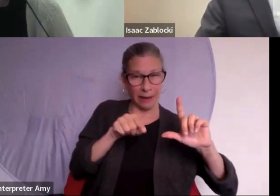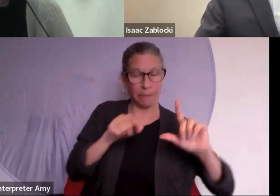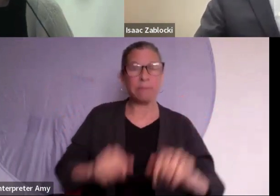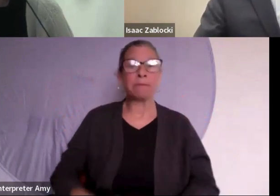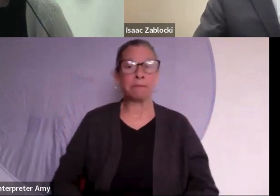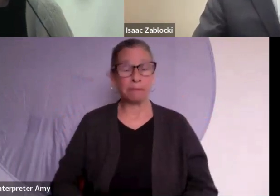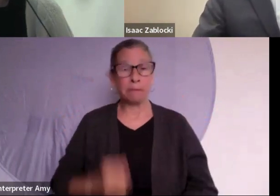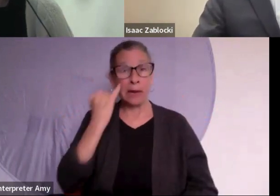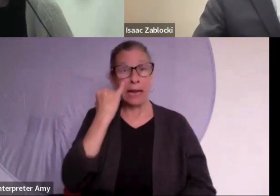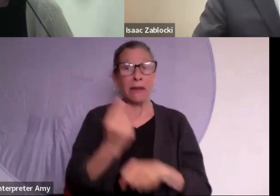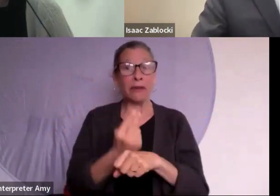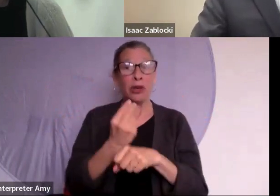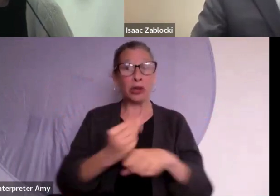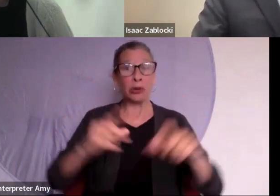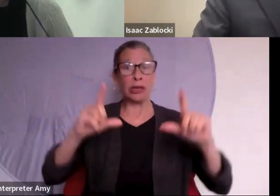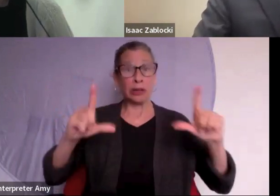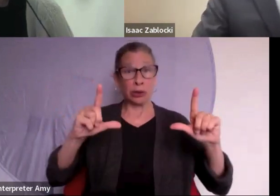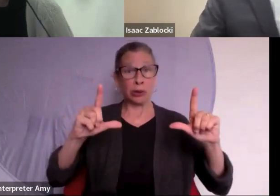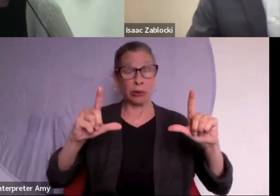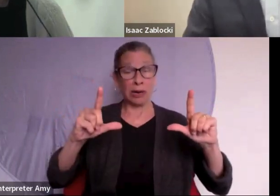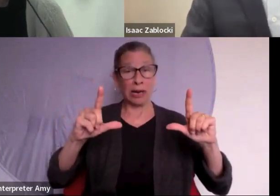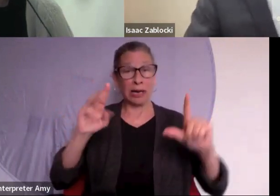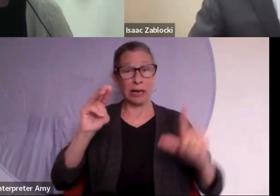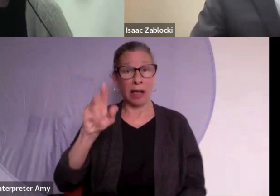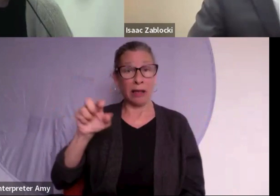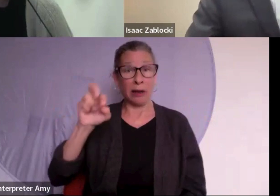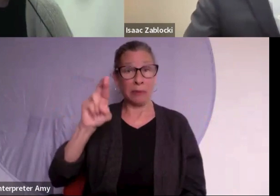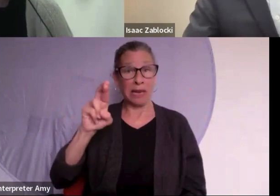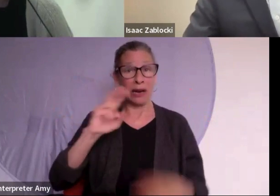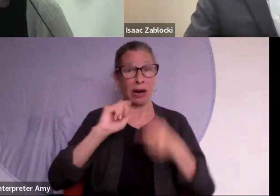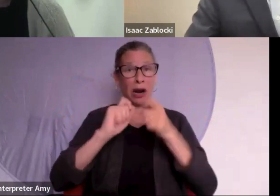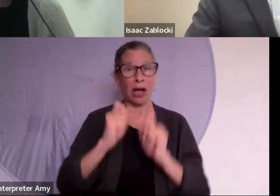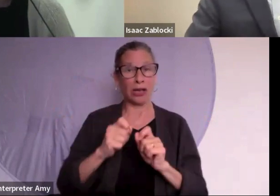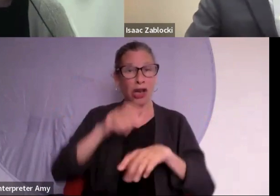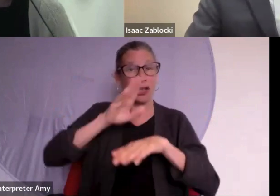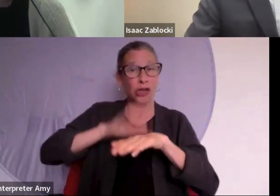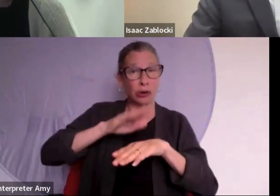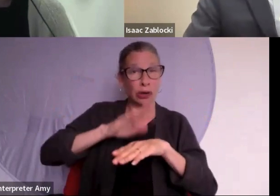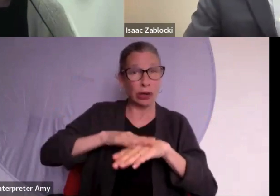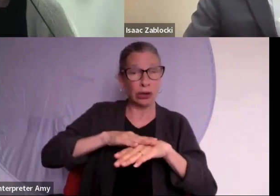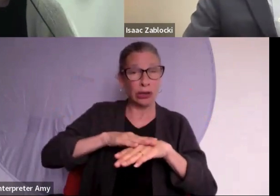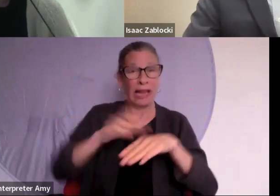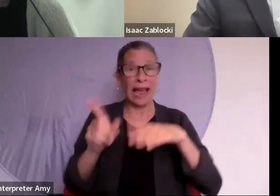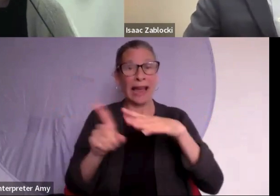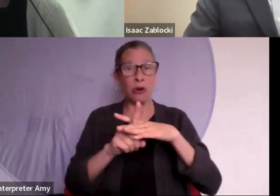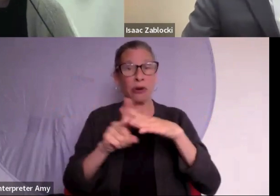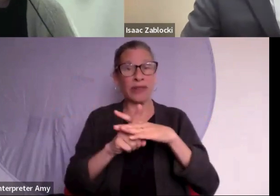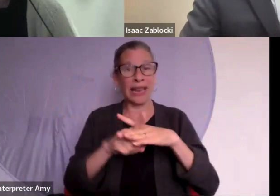using a screen reader, please adjust your alerts and notifications accordingly and your zoom accessibility